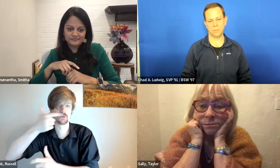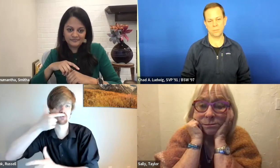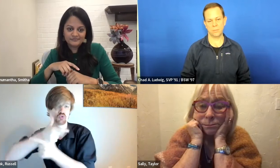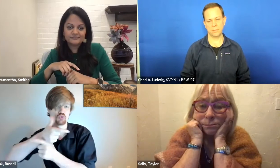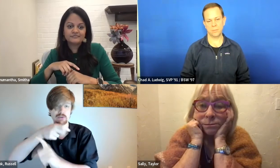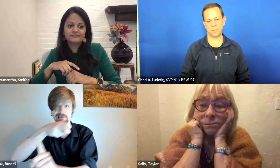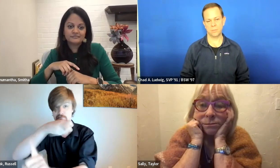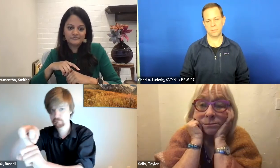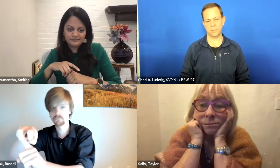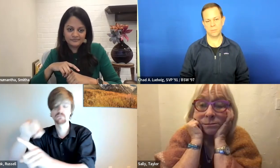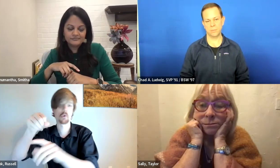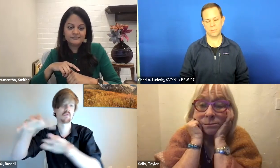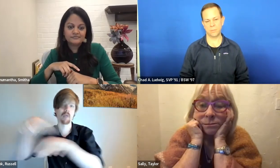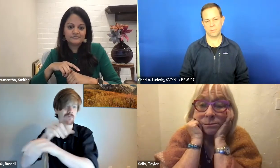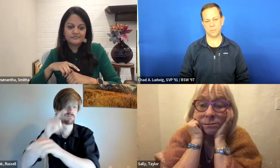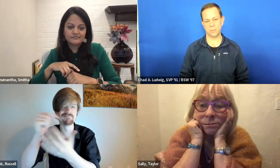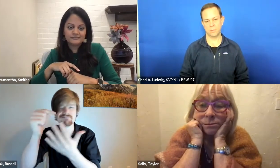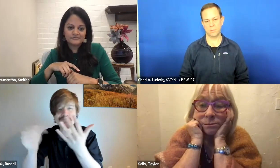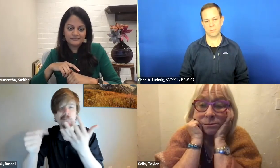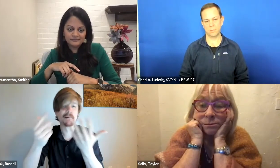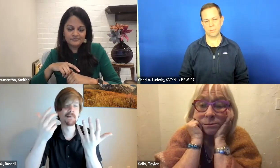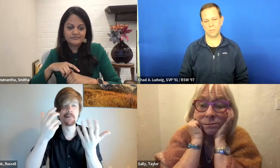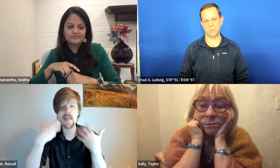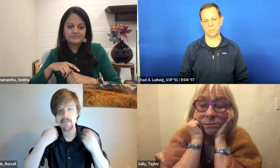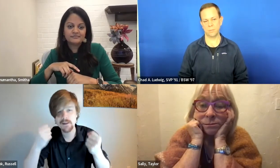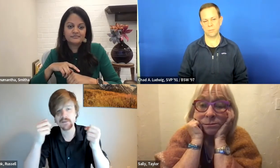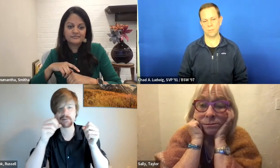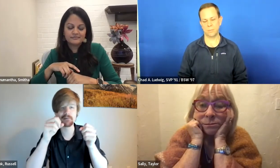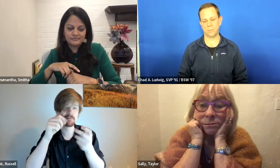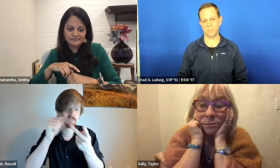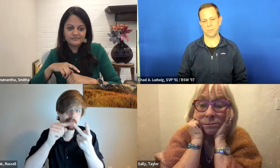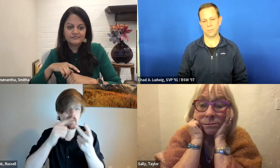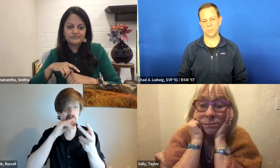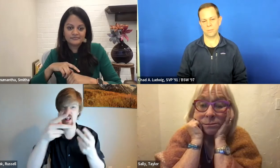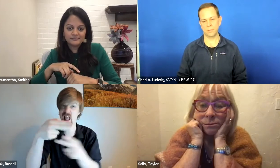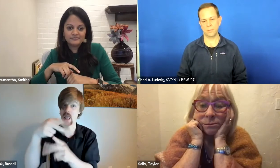to take care of the power of attorney, such because you need that type of thing...